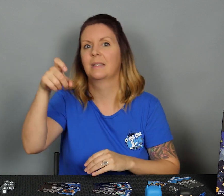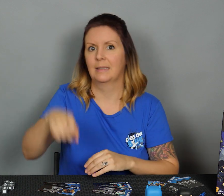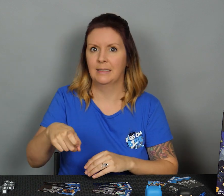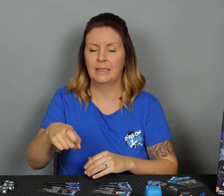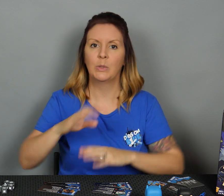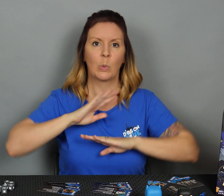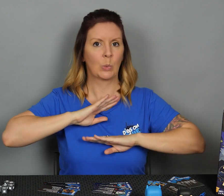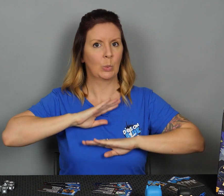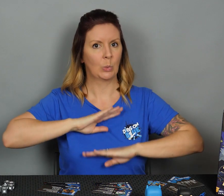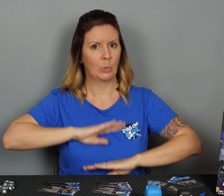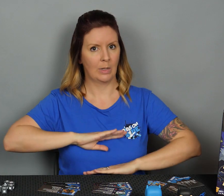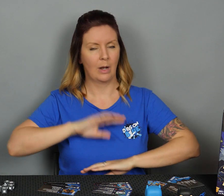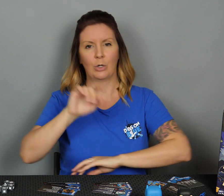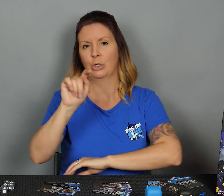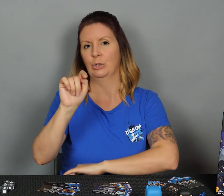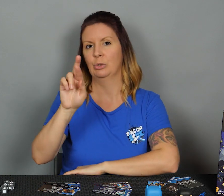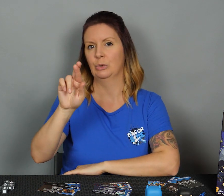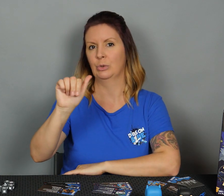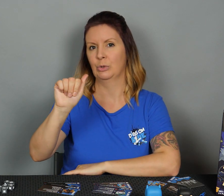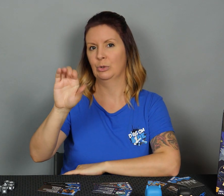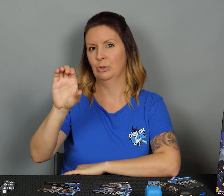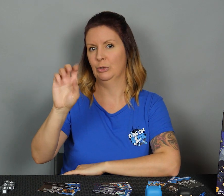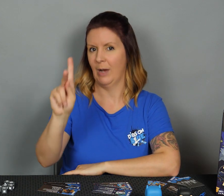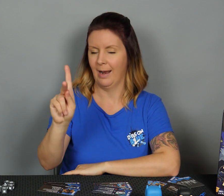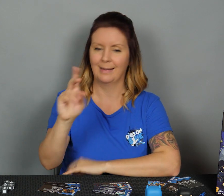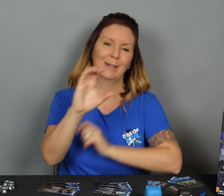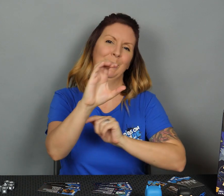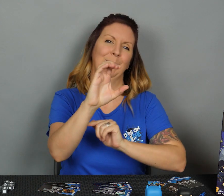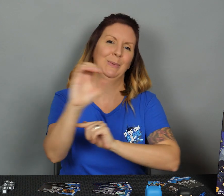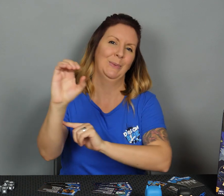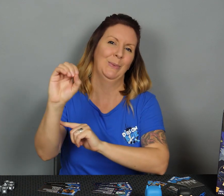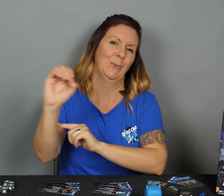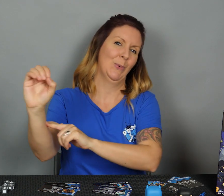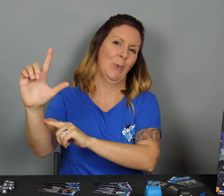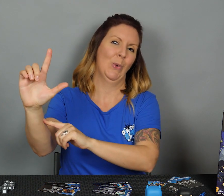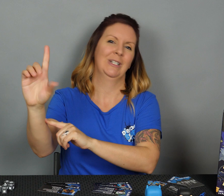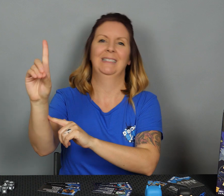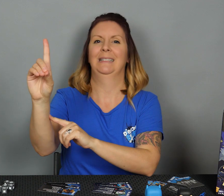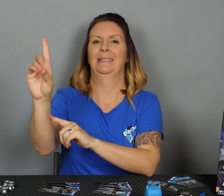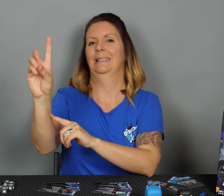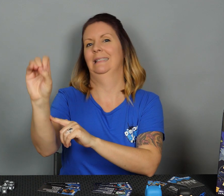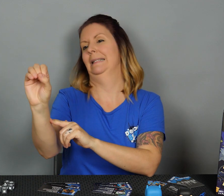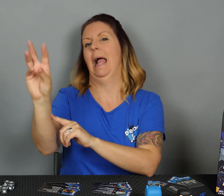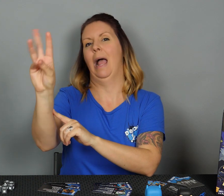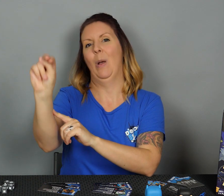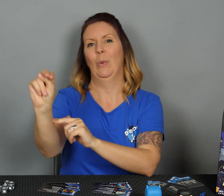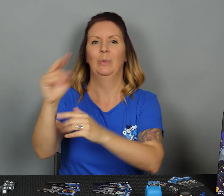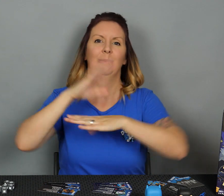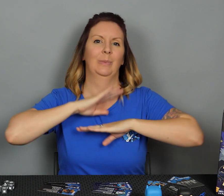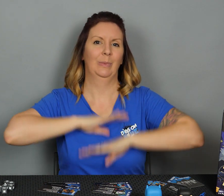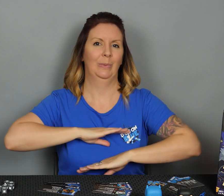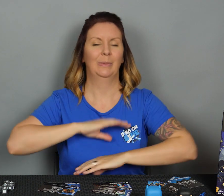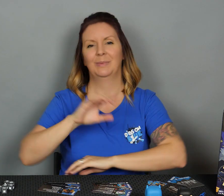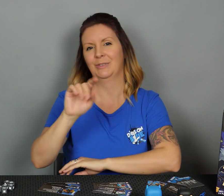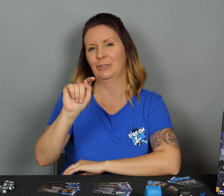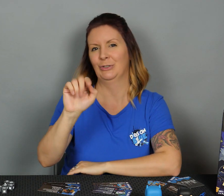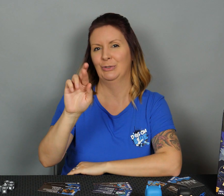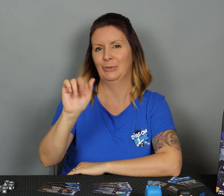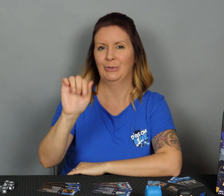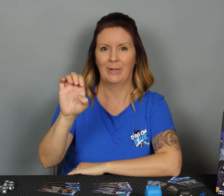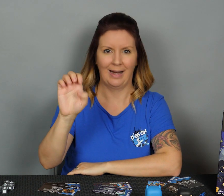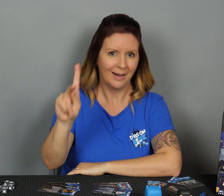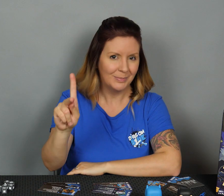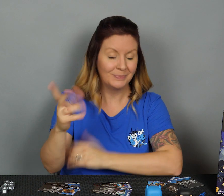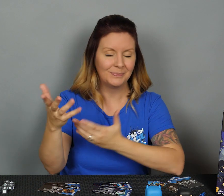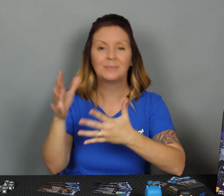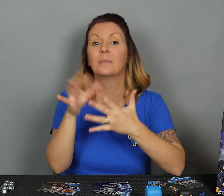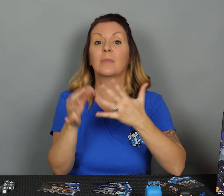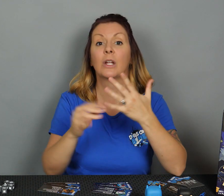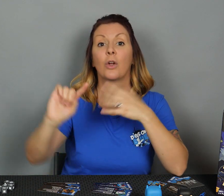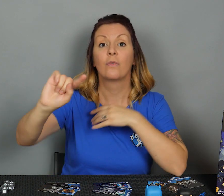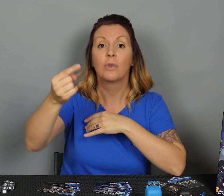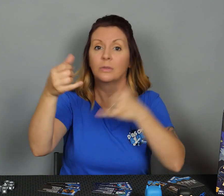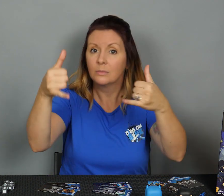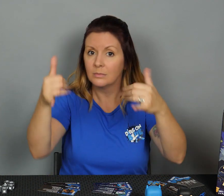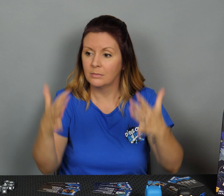Each player needs a cooldown track.